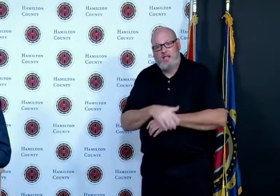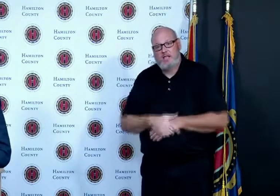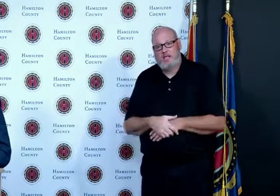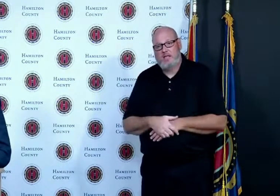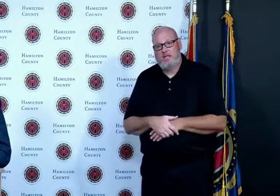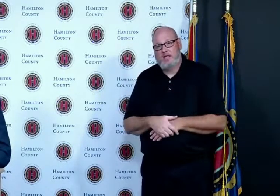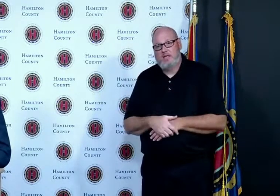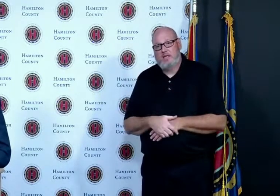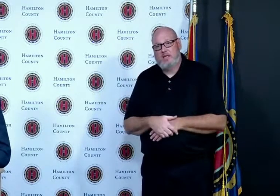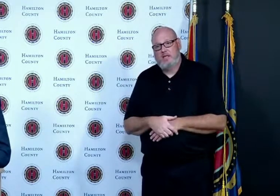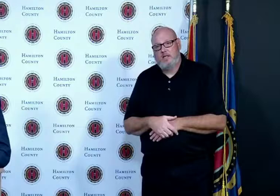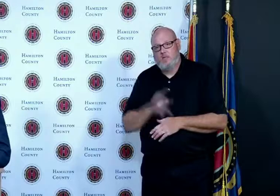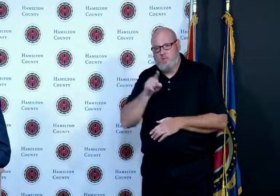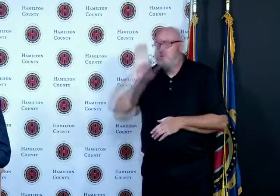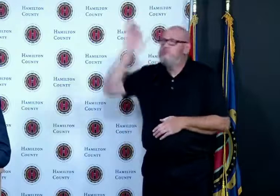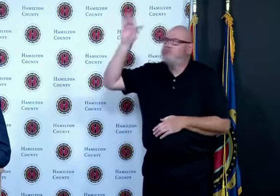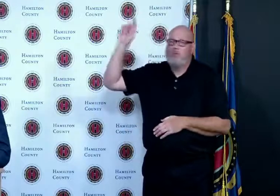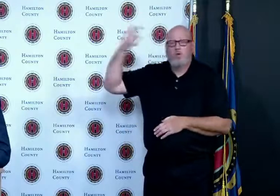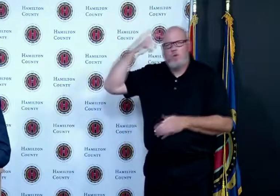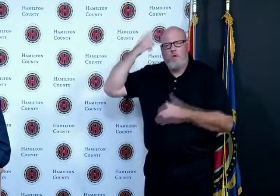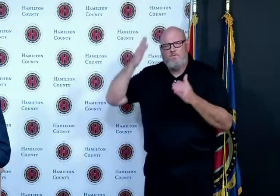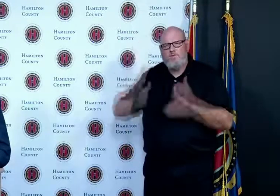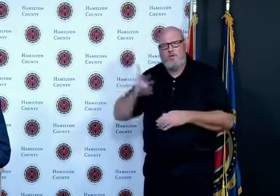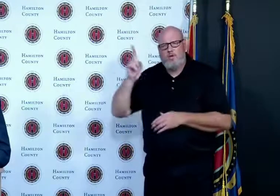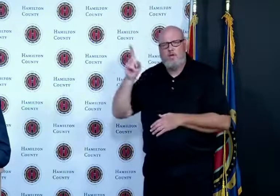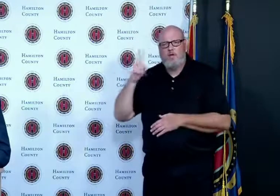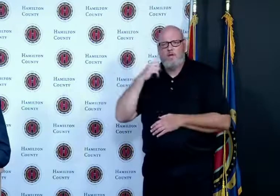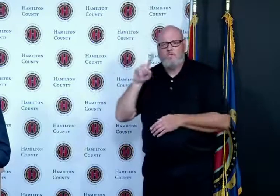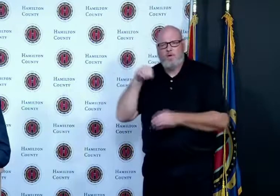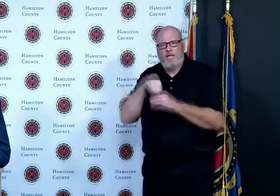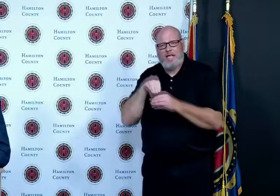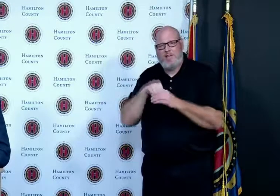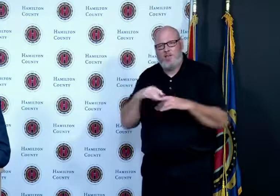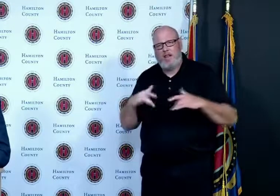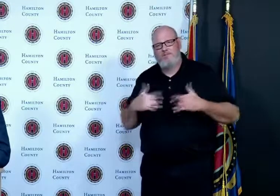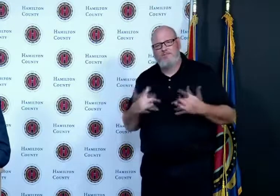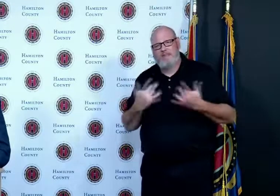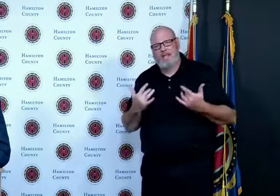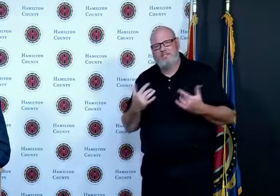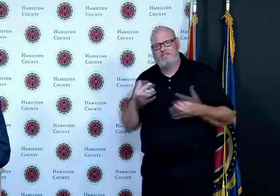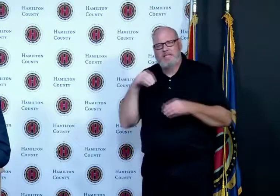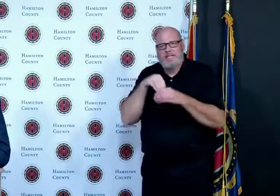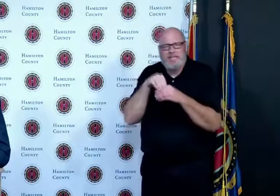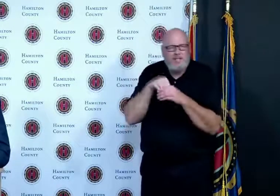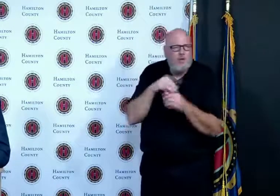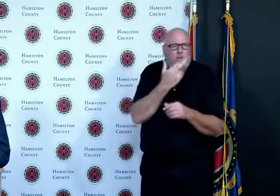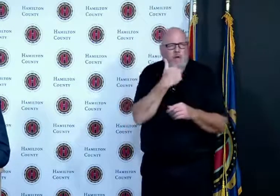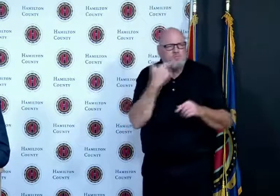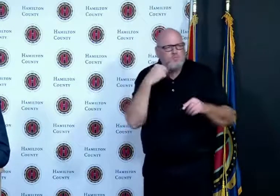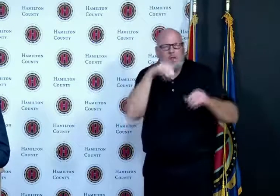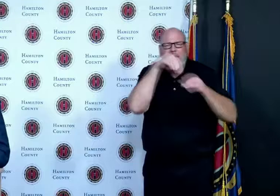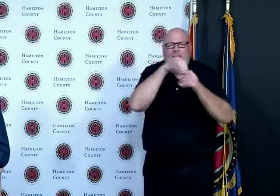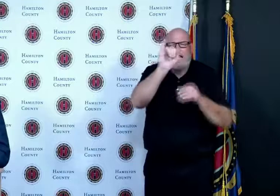capacity for indoor events and dining because we hear from those people in that industry and those